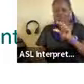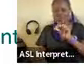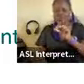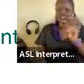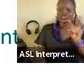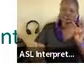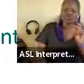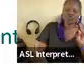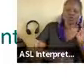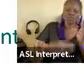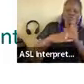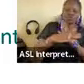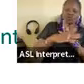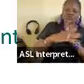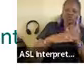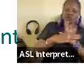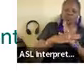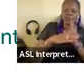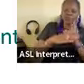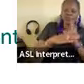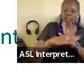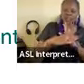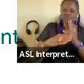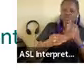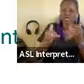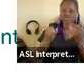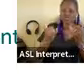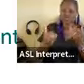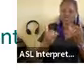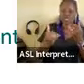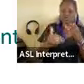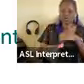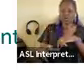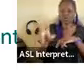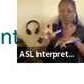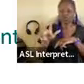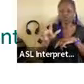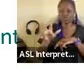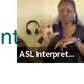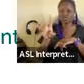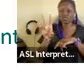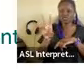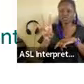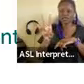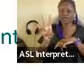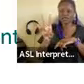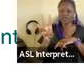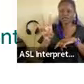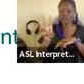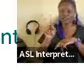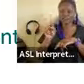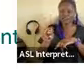Our metrics as of today are 37.9 new cases per day per 1000 residents.